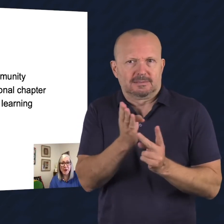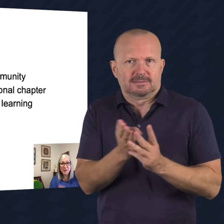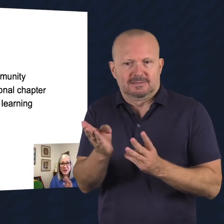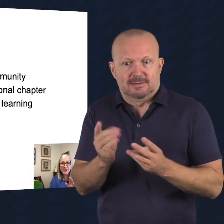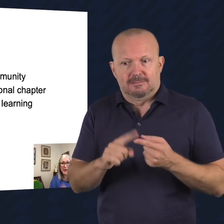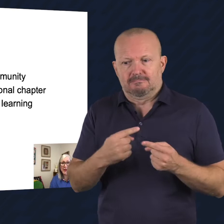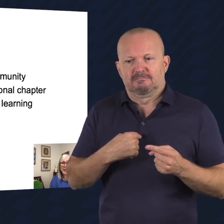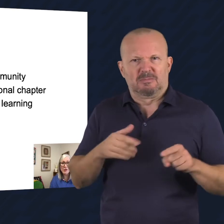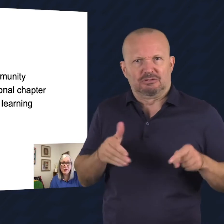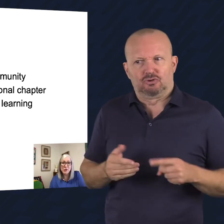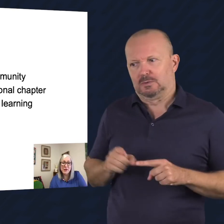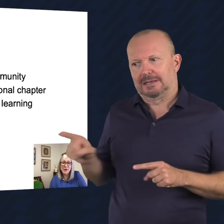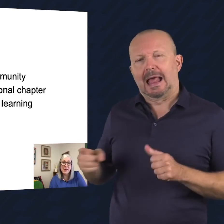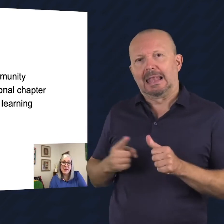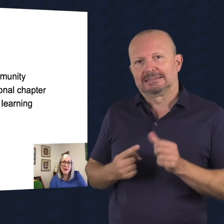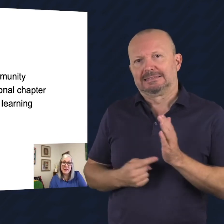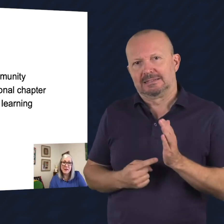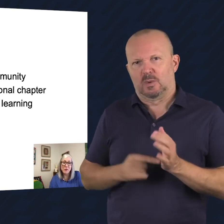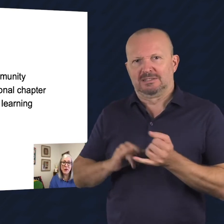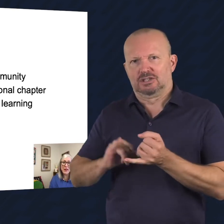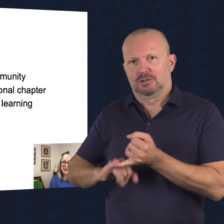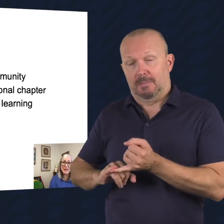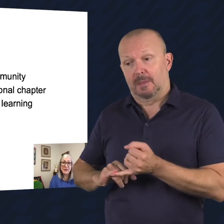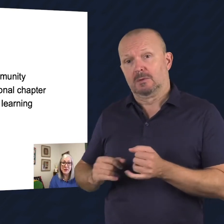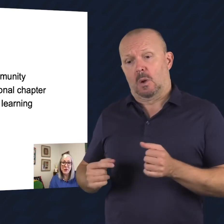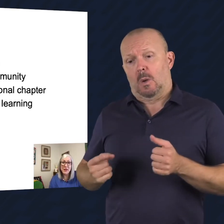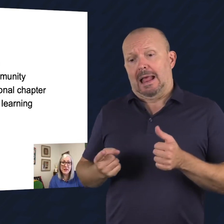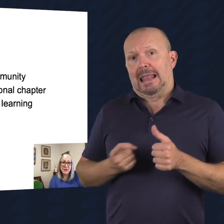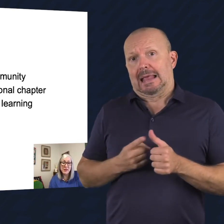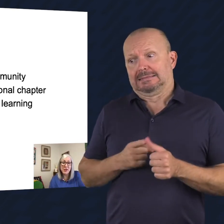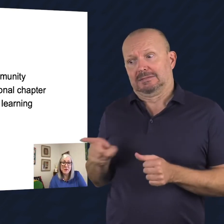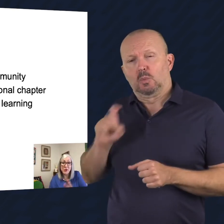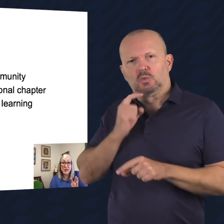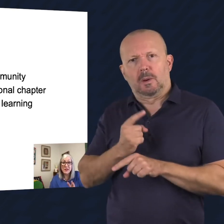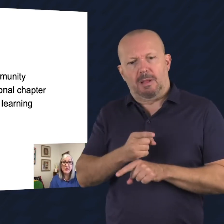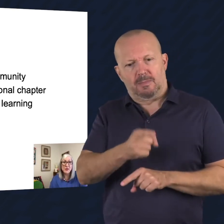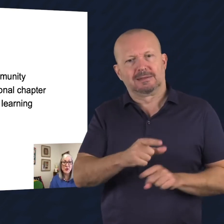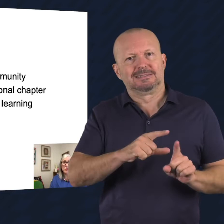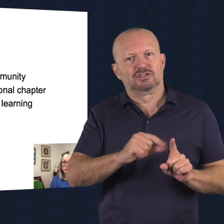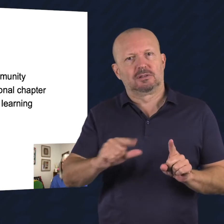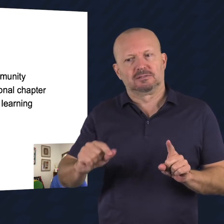I'm just introducing at this point Alexis Tindall and Sydney Shep. So, Alexis is gonna talk to you about